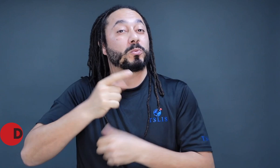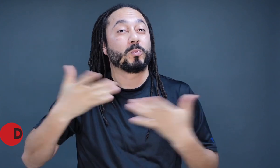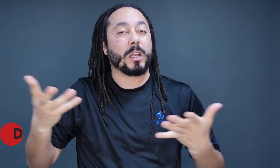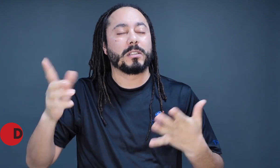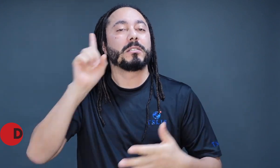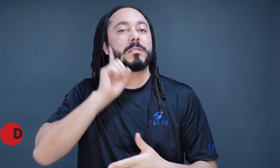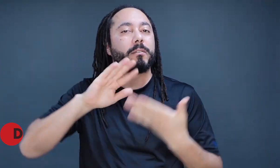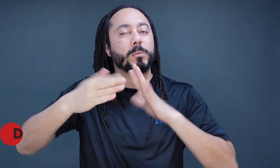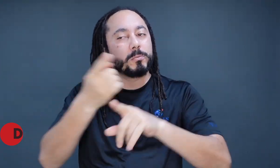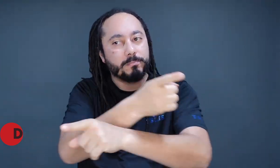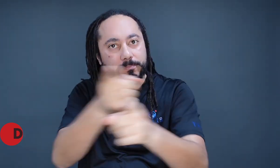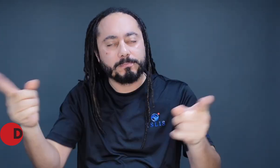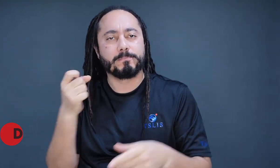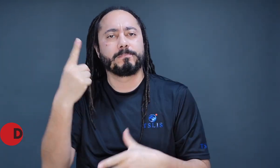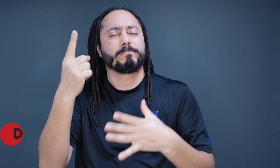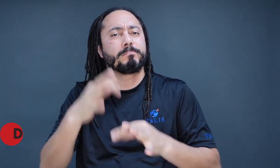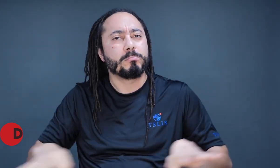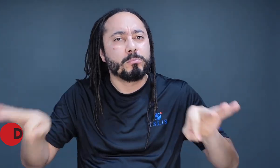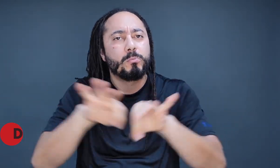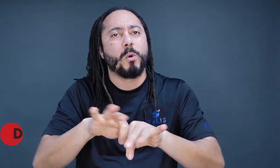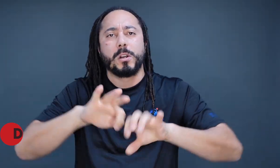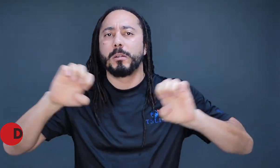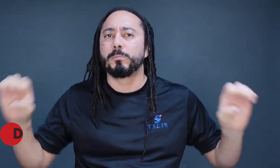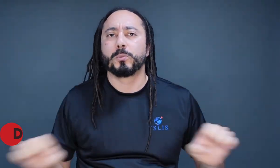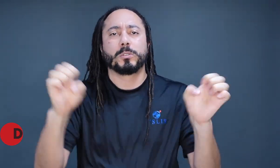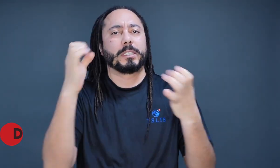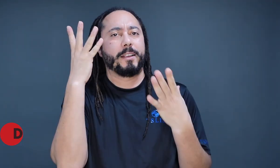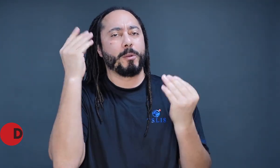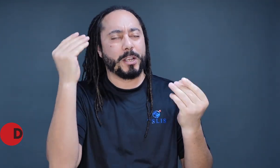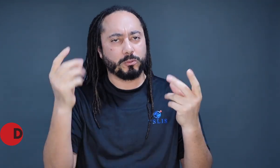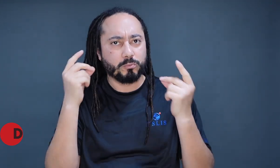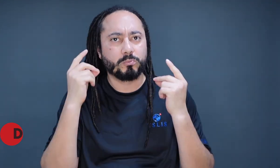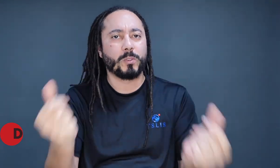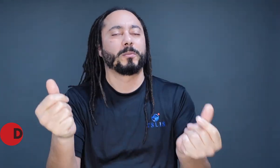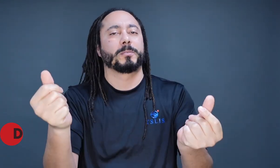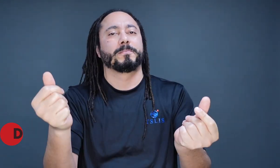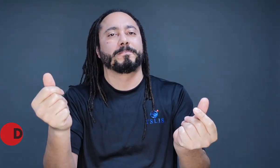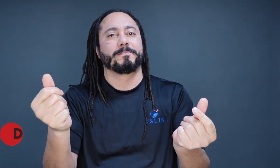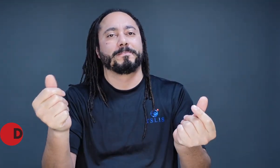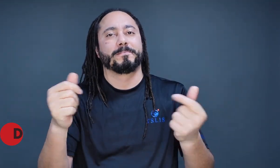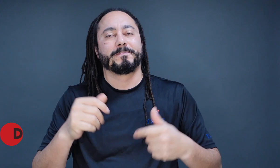community had access to important emergency information right away!